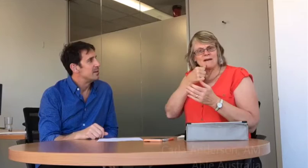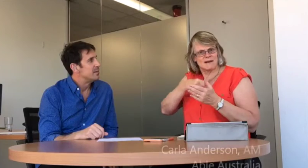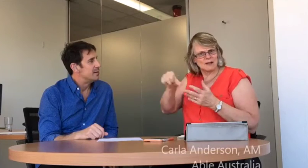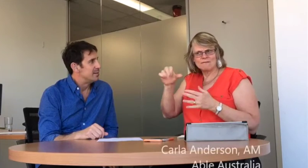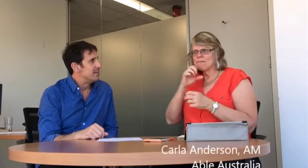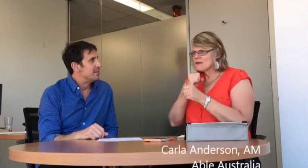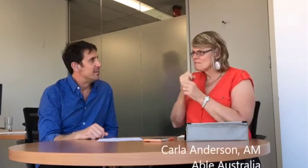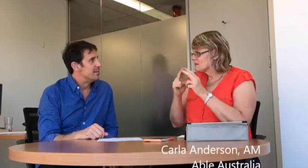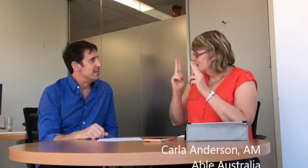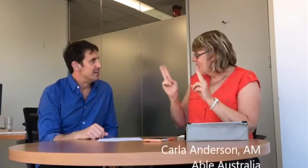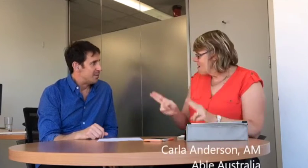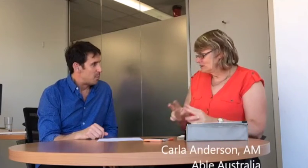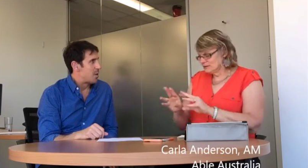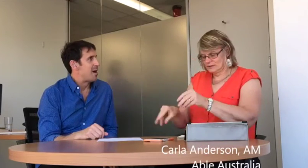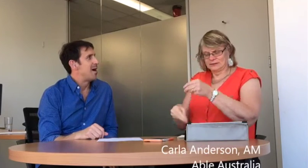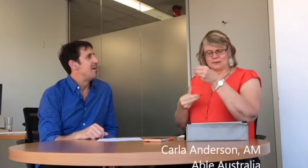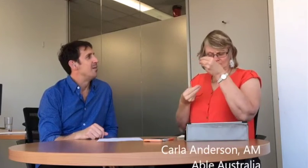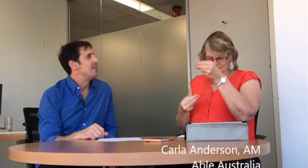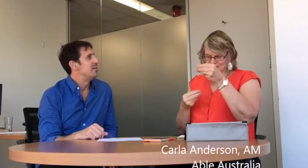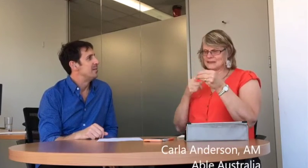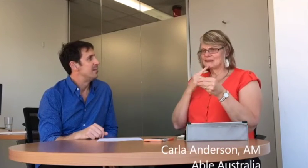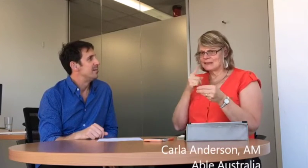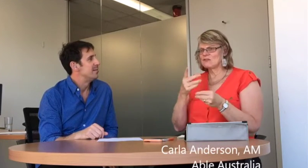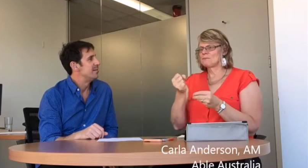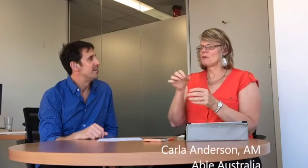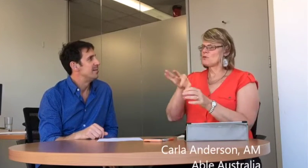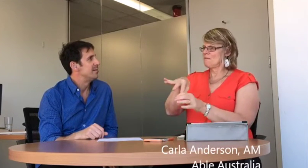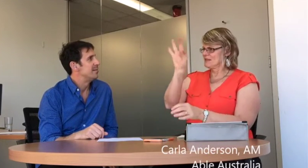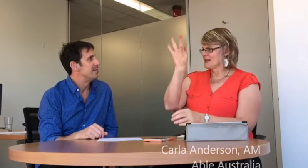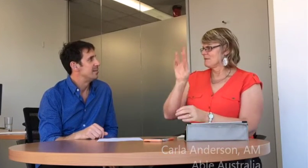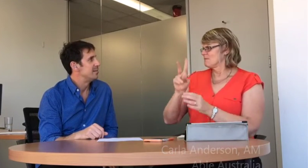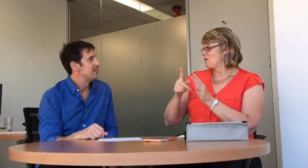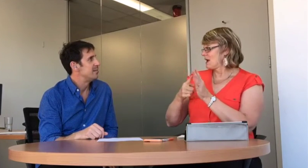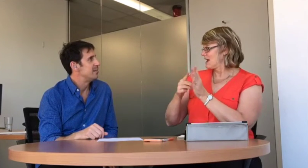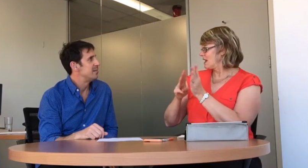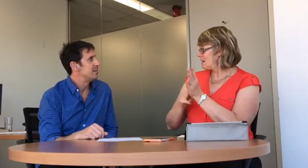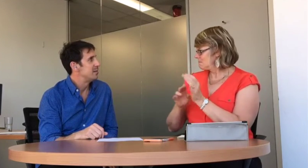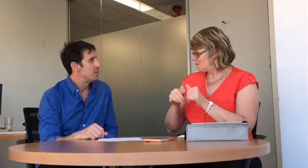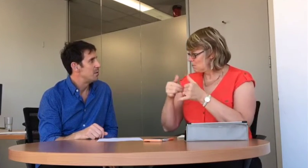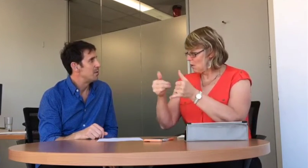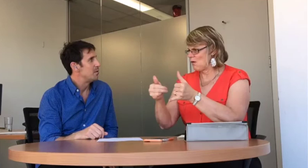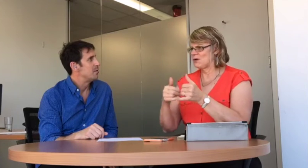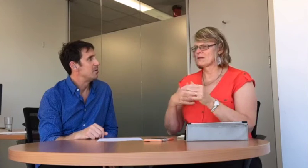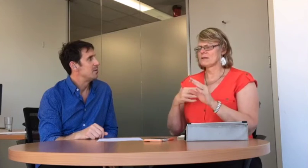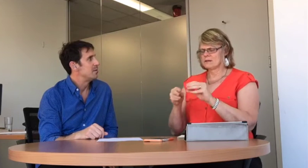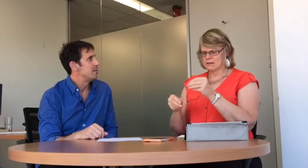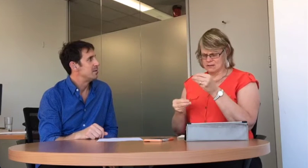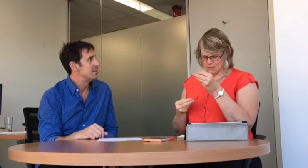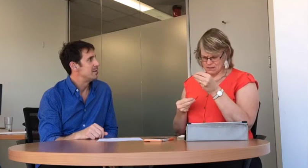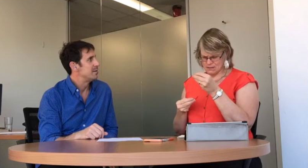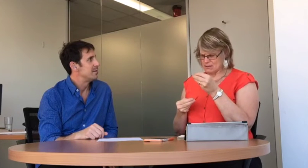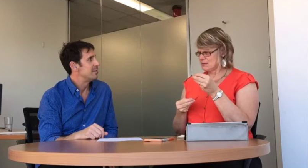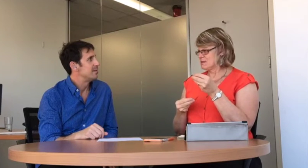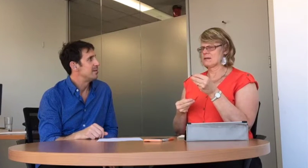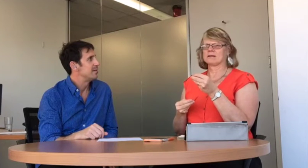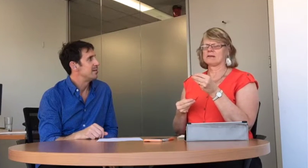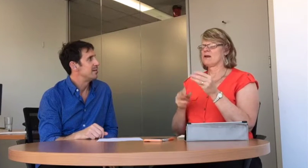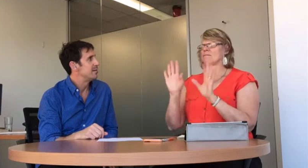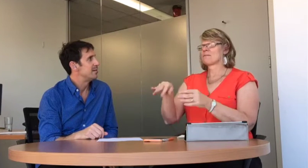Well, about two or three months ago, I received a letter from Government House that said that I had been nominated for an AM award,